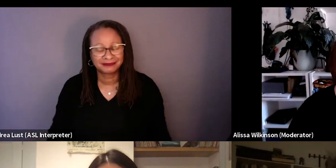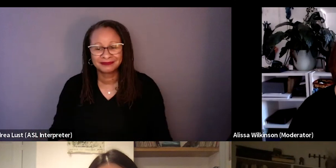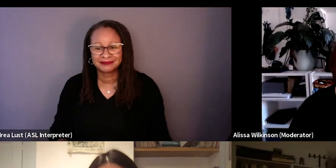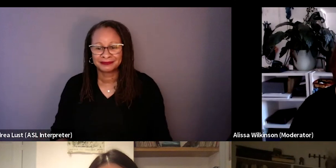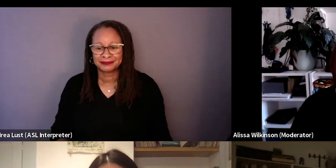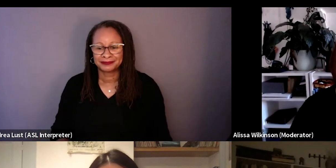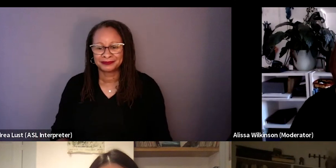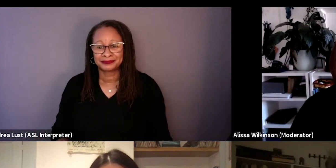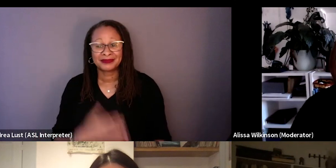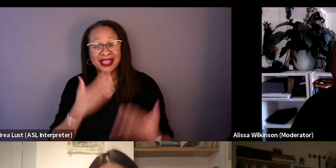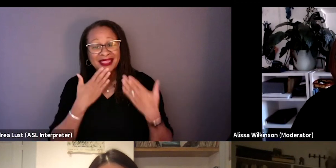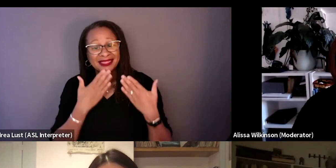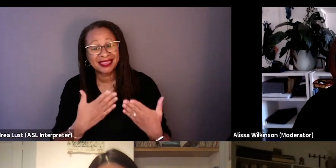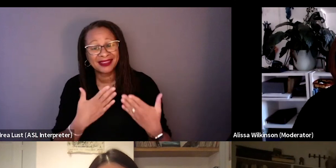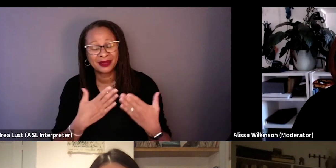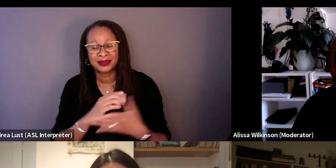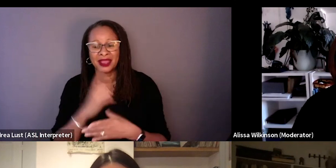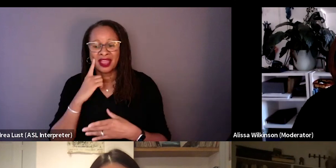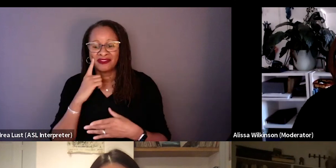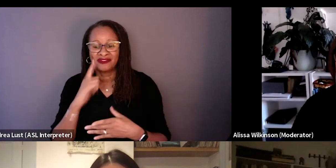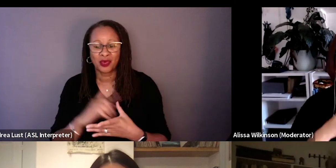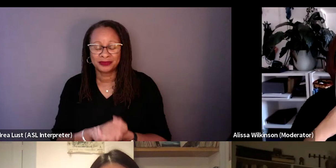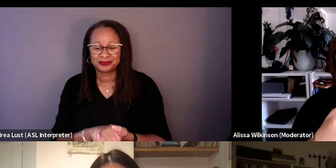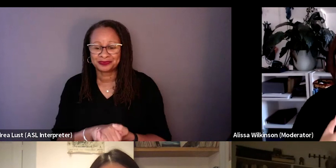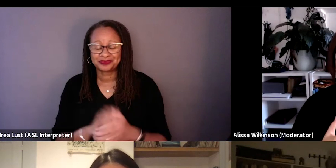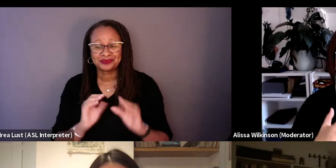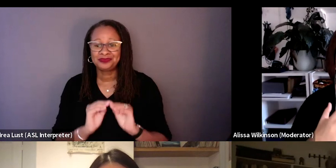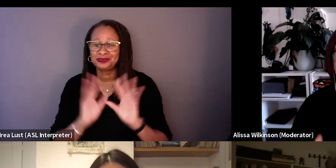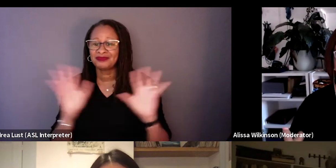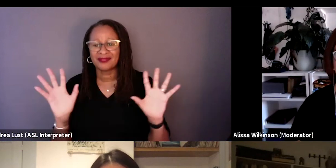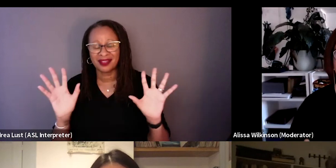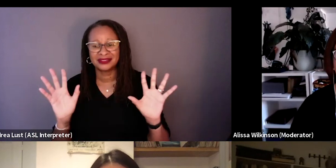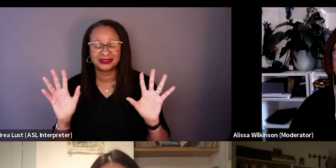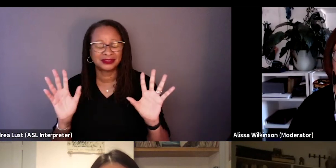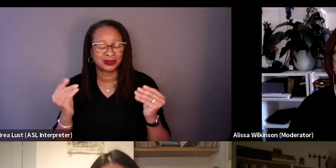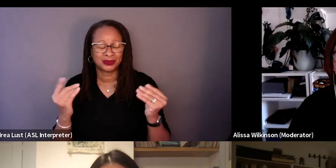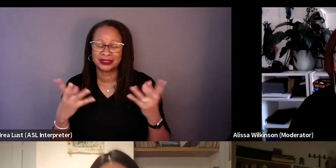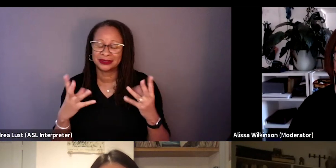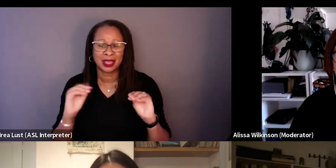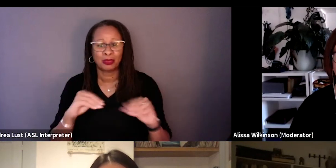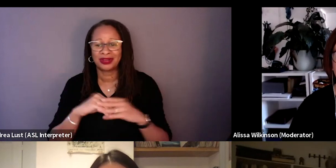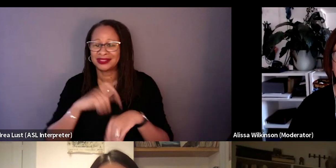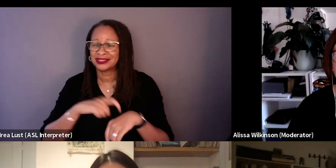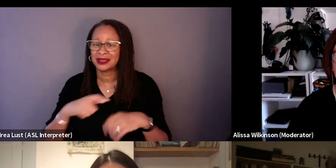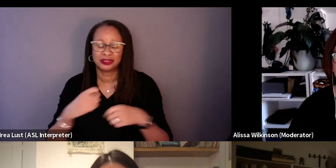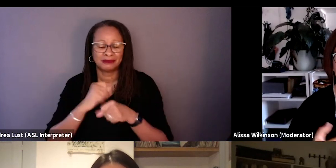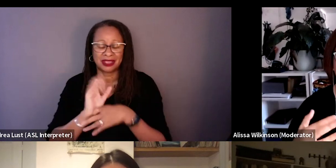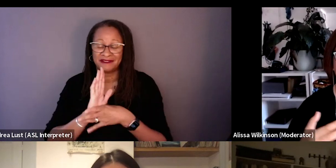Well, thank you so much for obviously putting in the time to make a film that can really show us